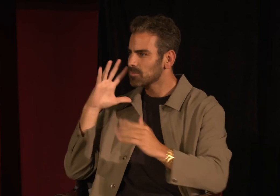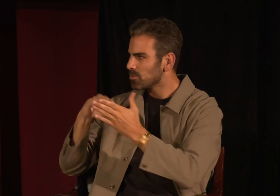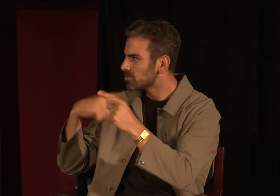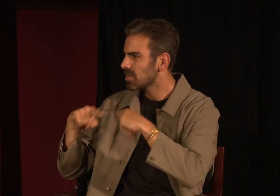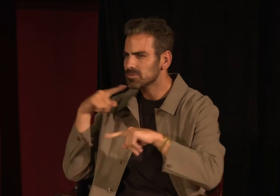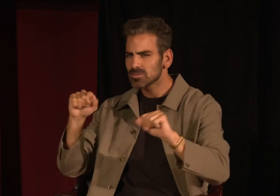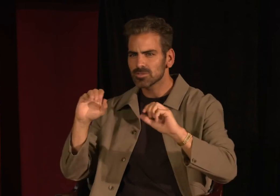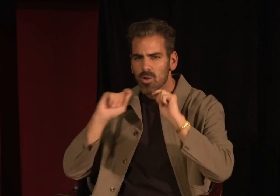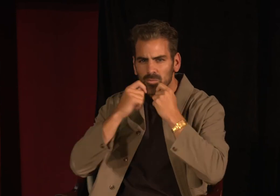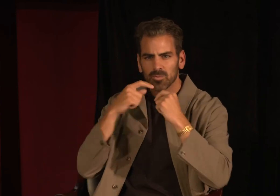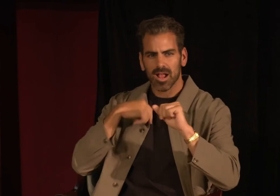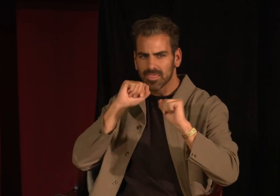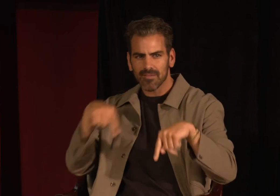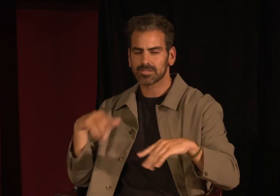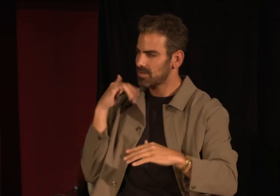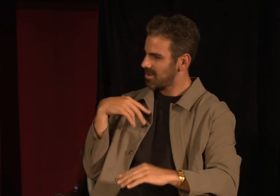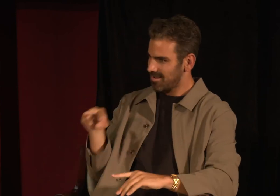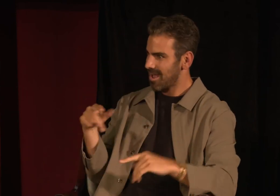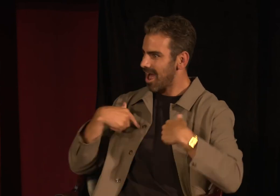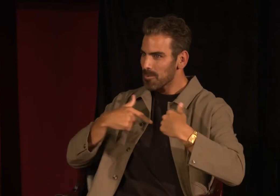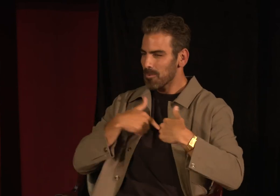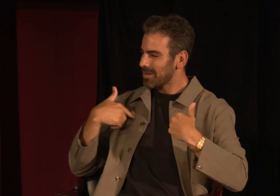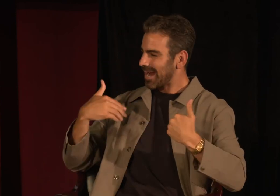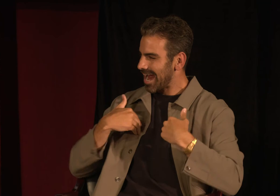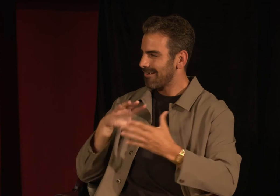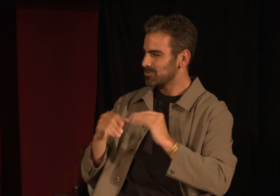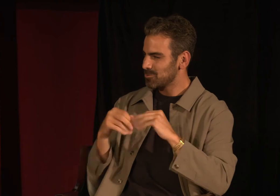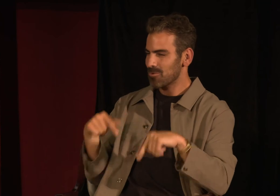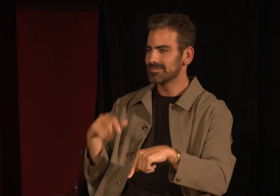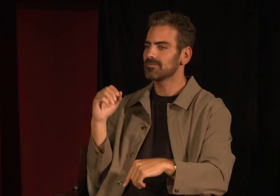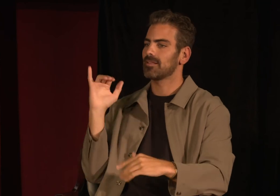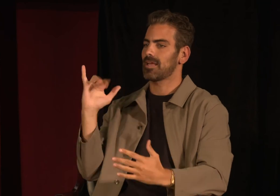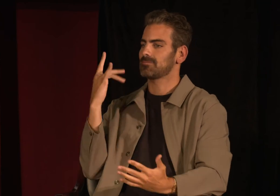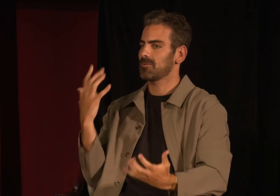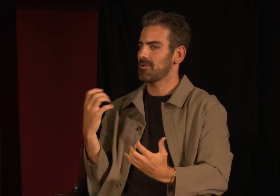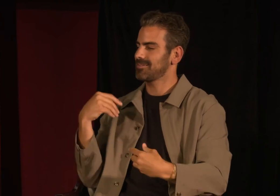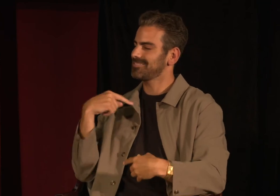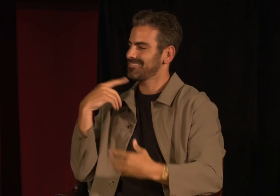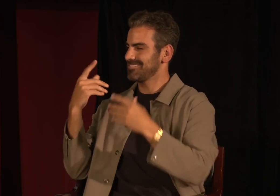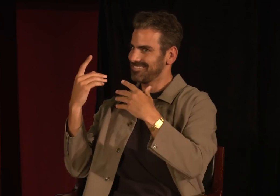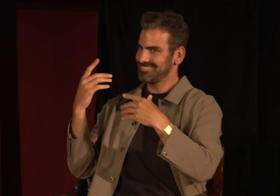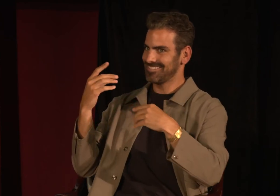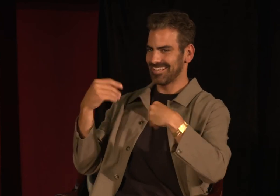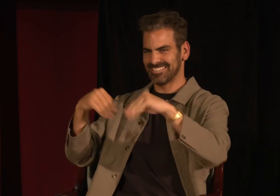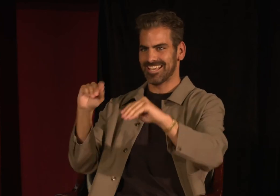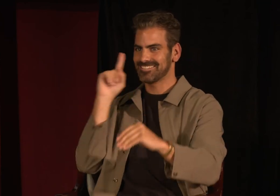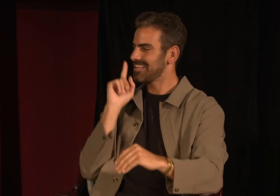and end up staying for a week. They would learn sign language. They would fall in love with our community. They thought it was so cool, and they loved how we partied. So we came up with so many stories out of that, right?